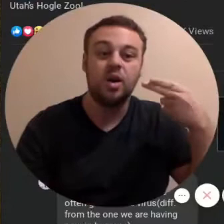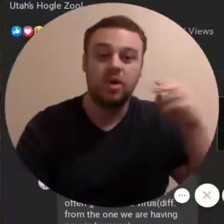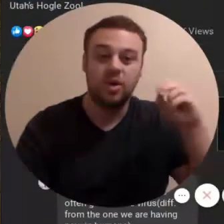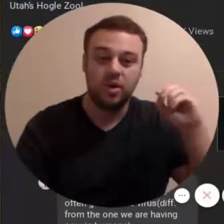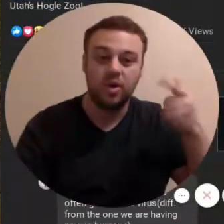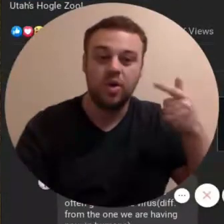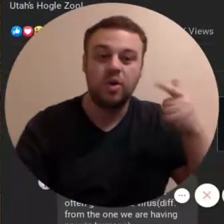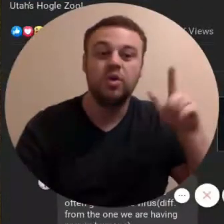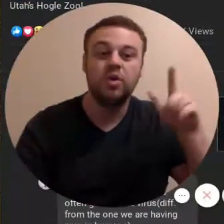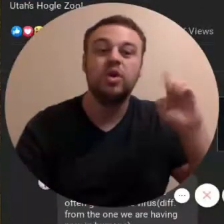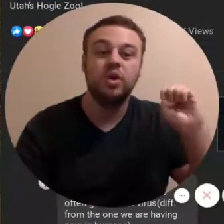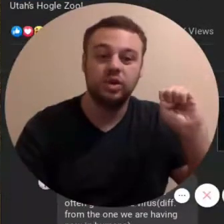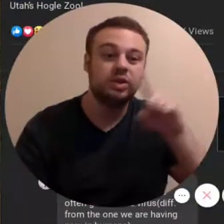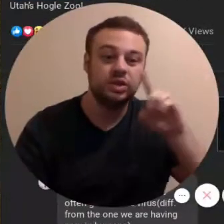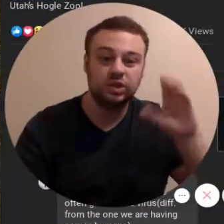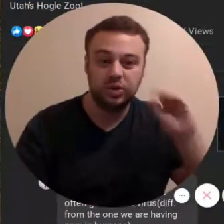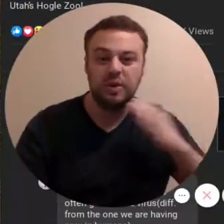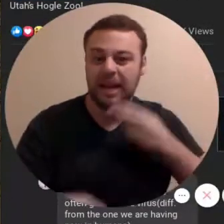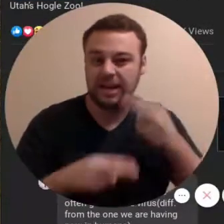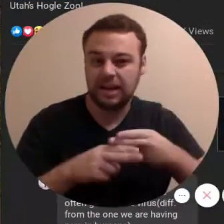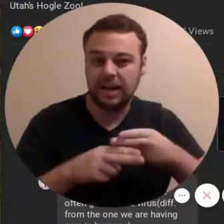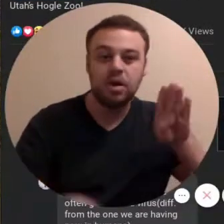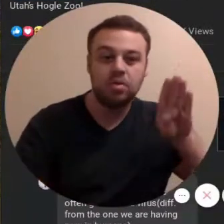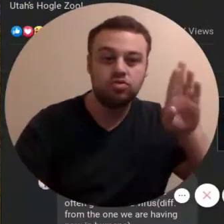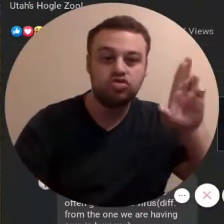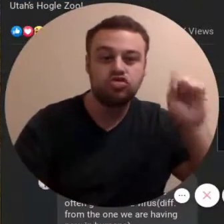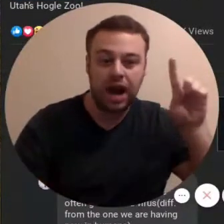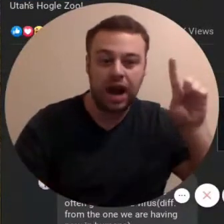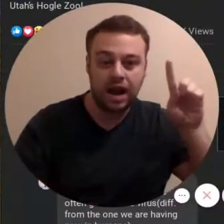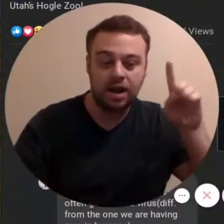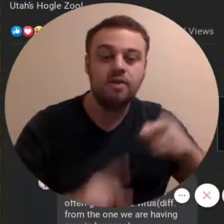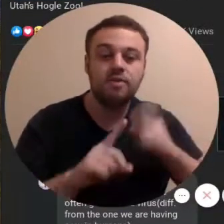usual cast of characters here with me, as well. Also some very special guests,